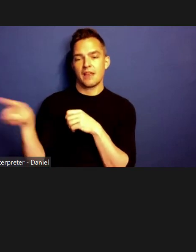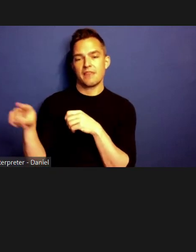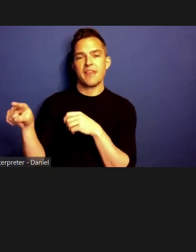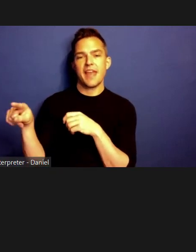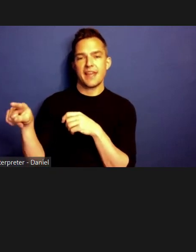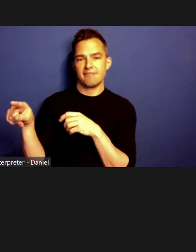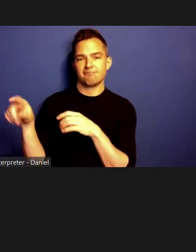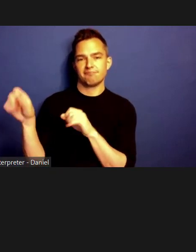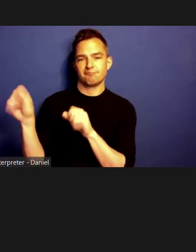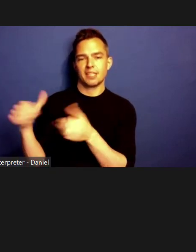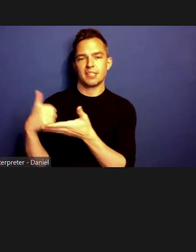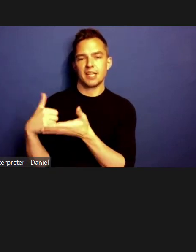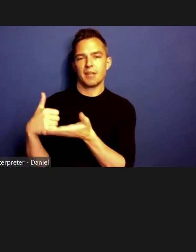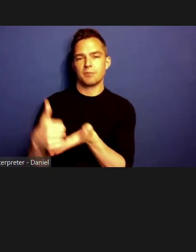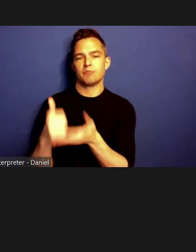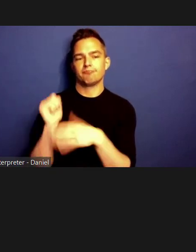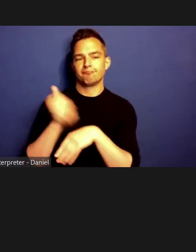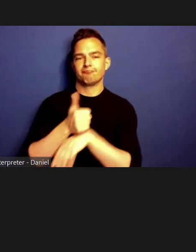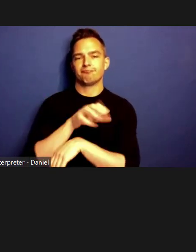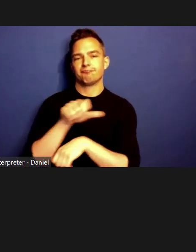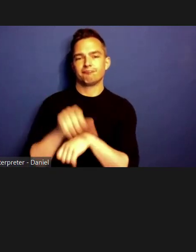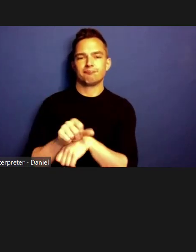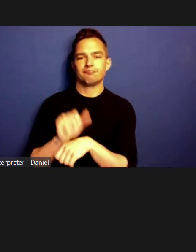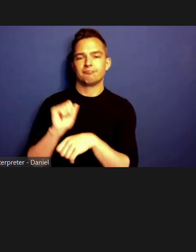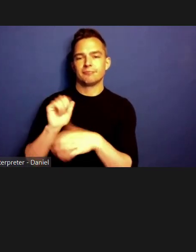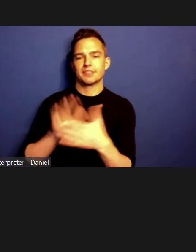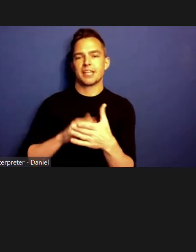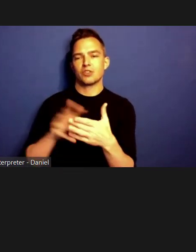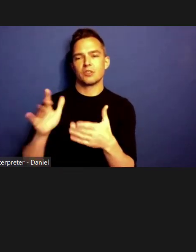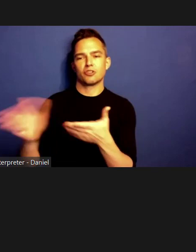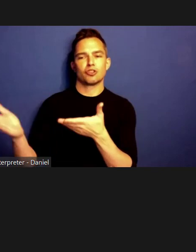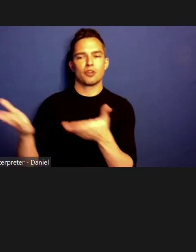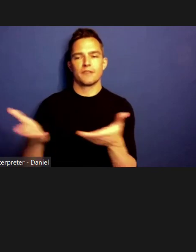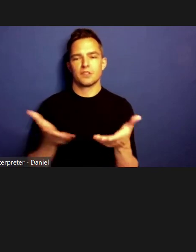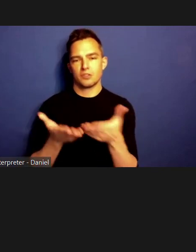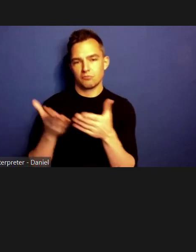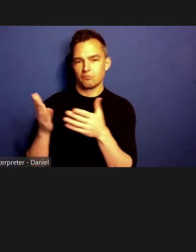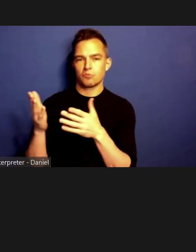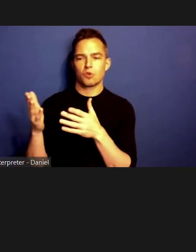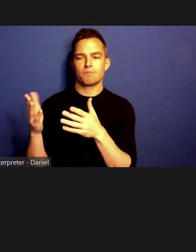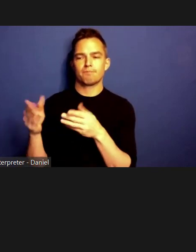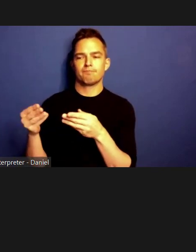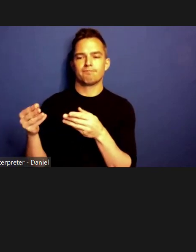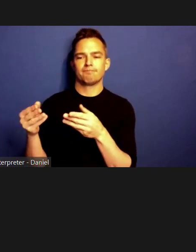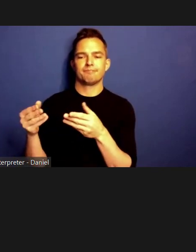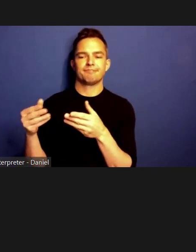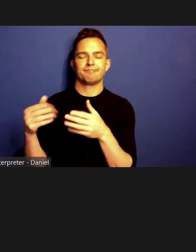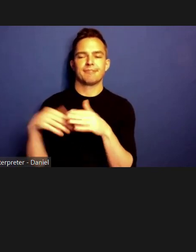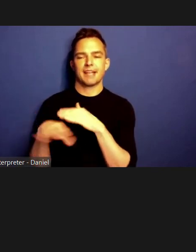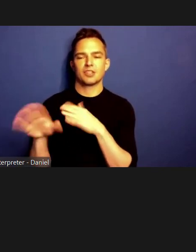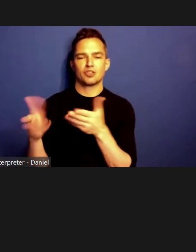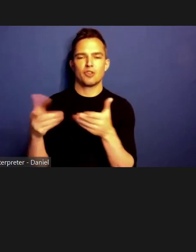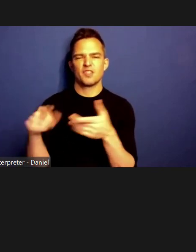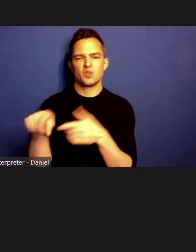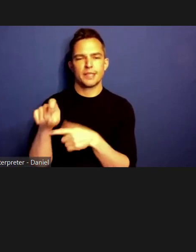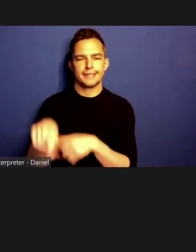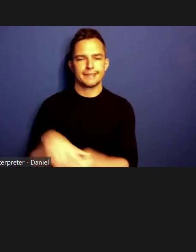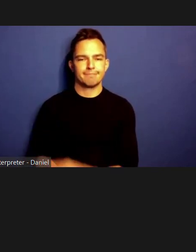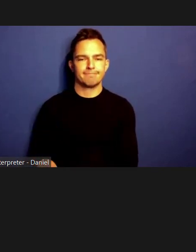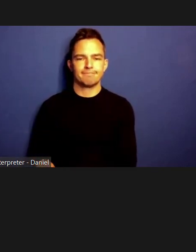service and get the service that you need. I would try the individual equipment representative if you